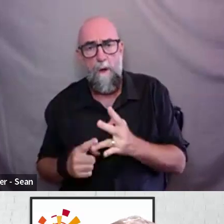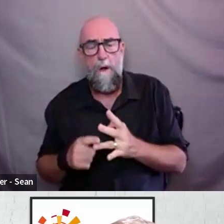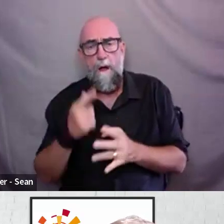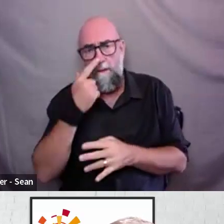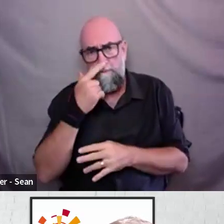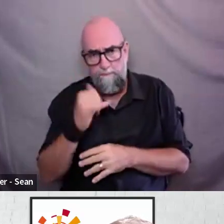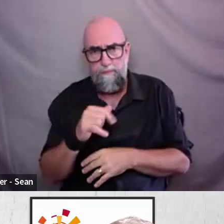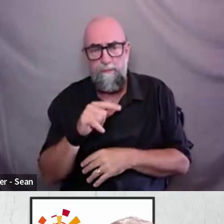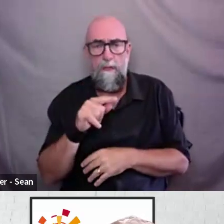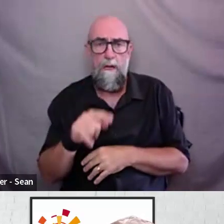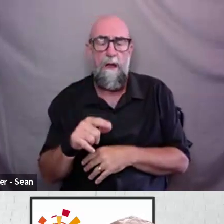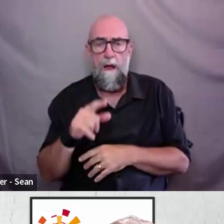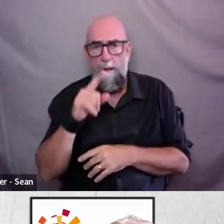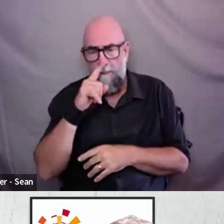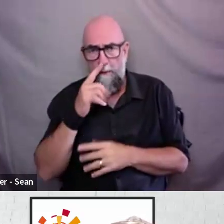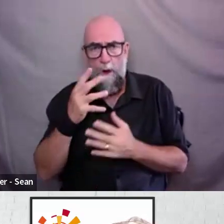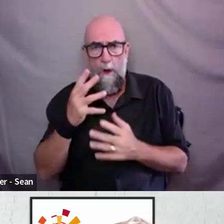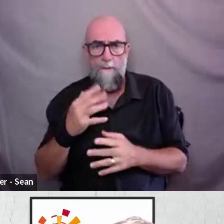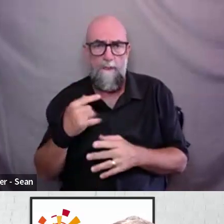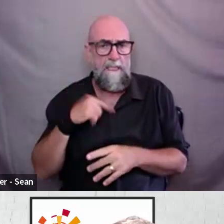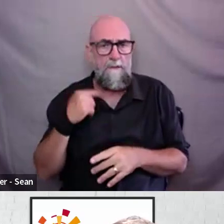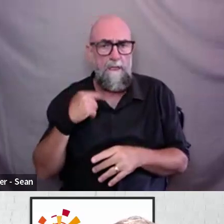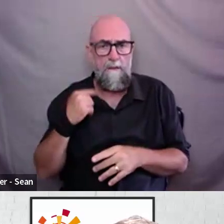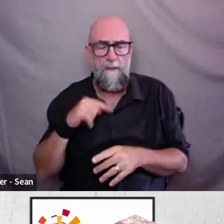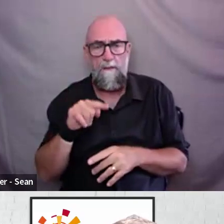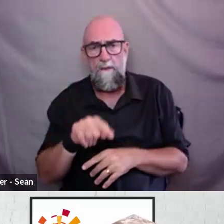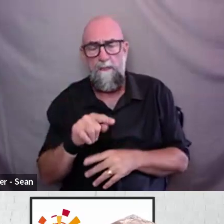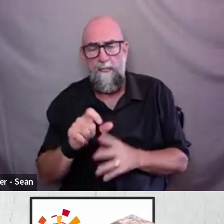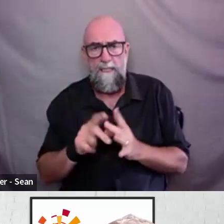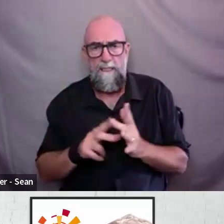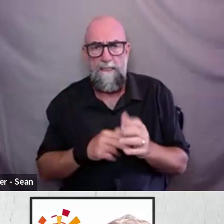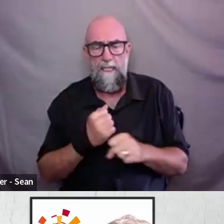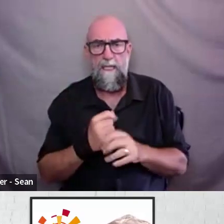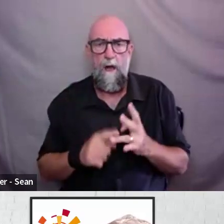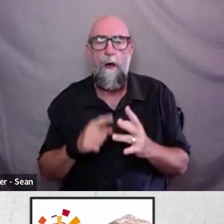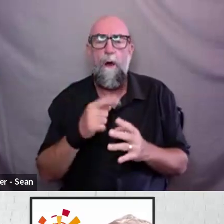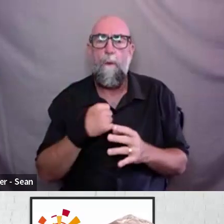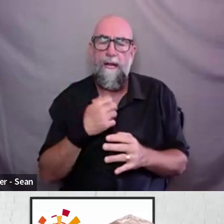in Taiwan. It is really interesting to start to go back into